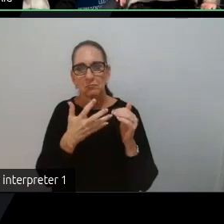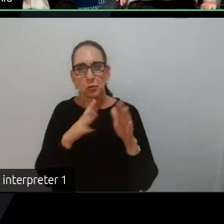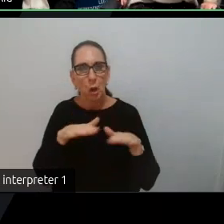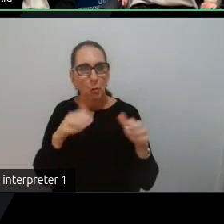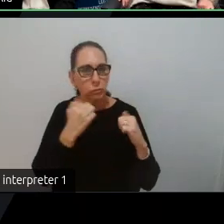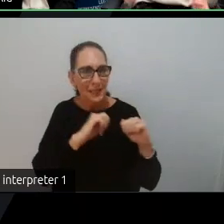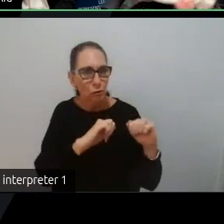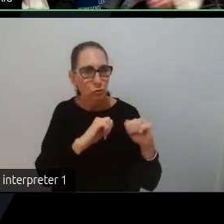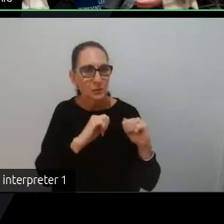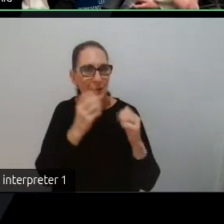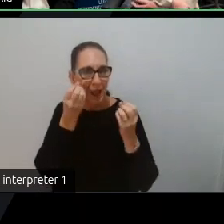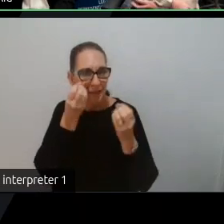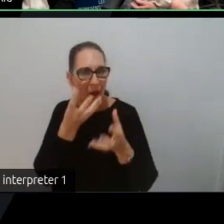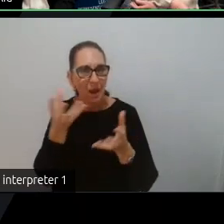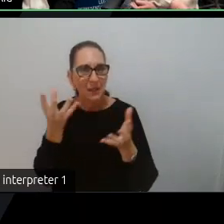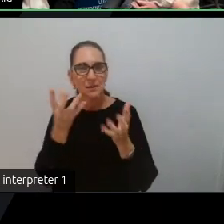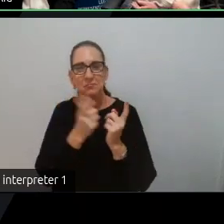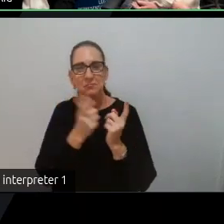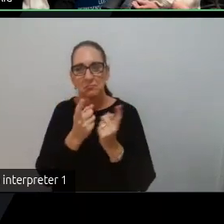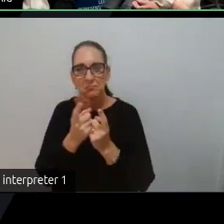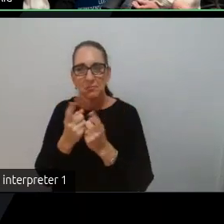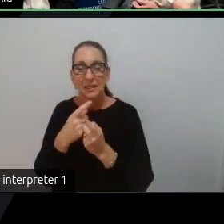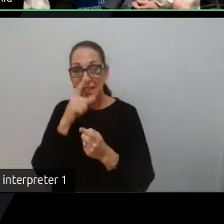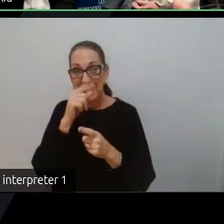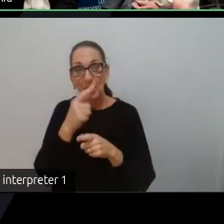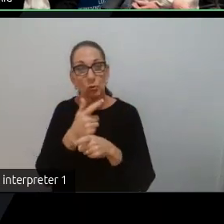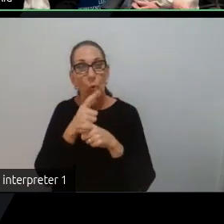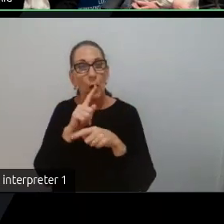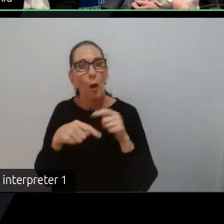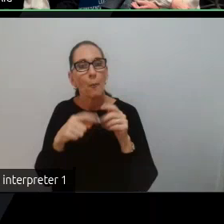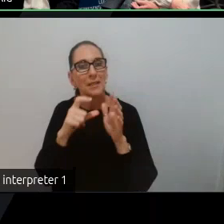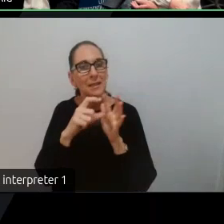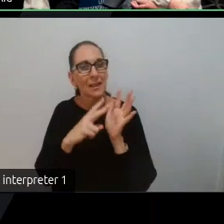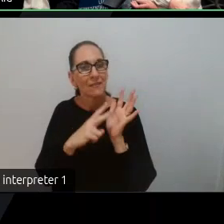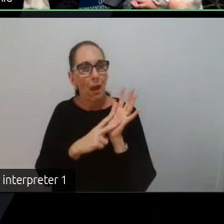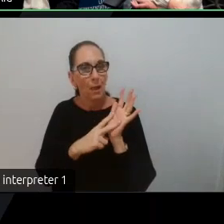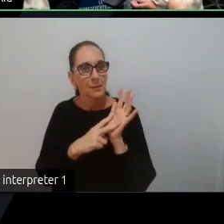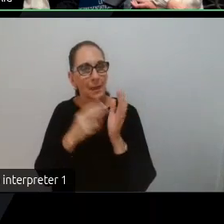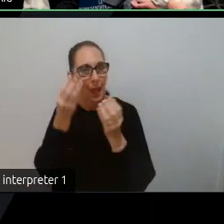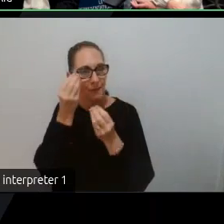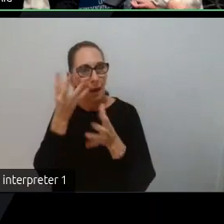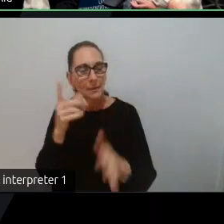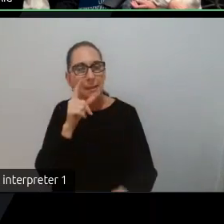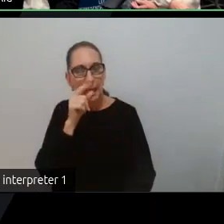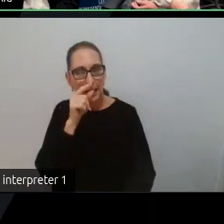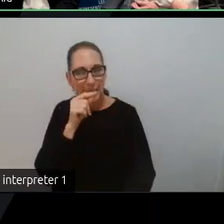and there are clinics for domestic violence advice as well. And clients can be booked in